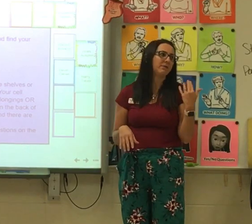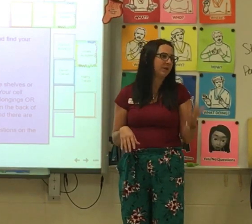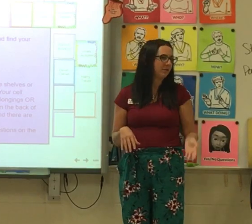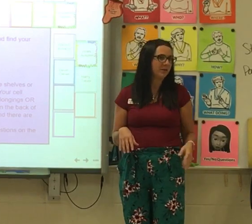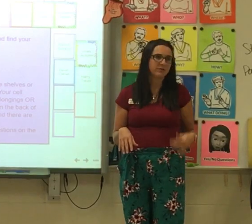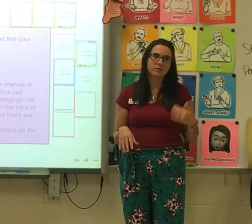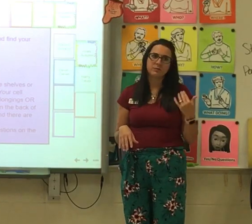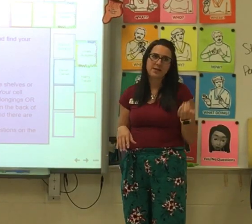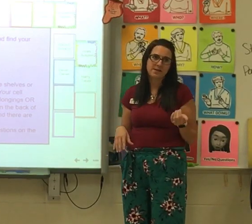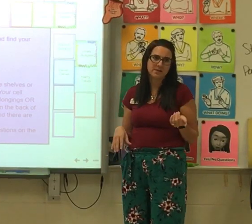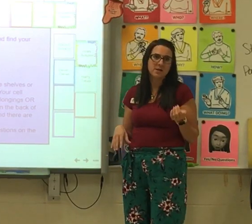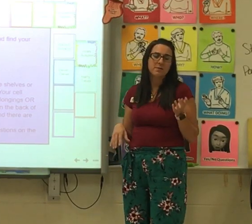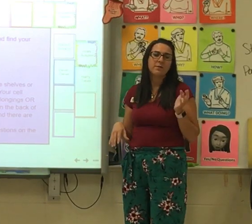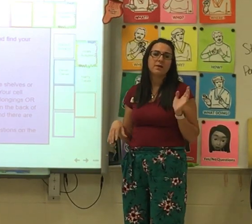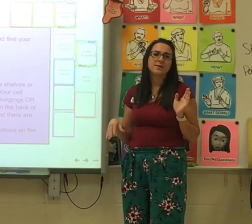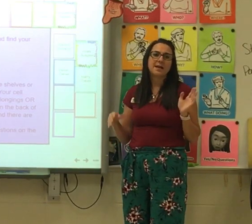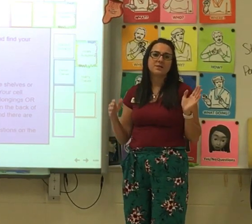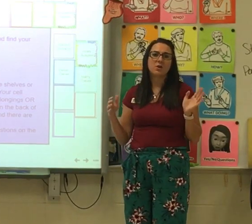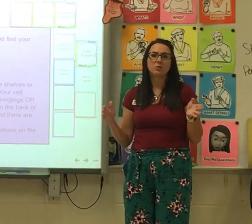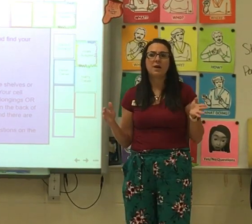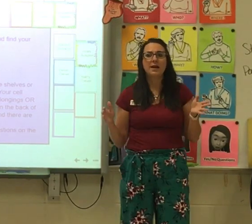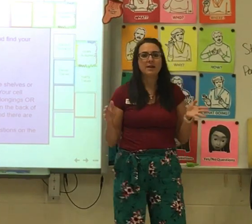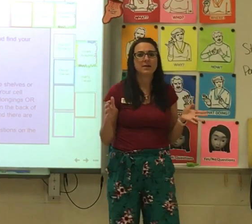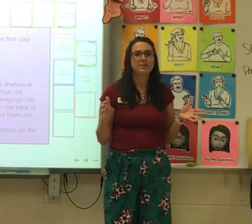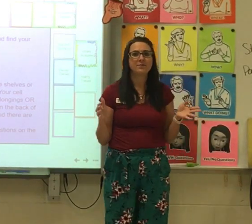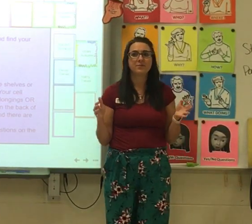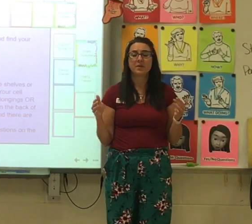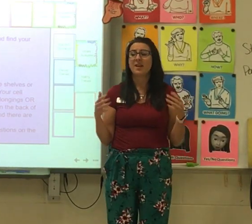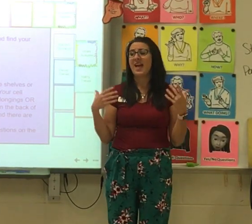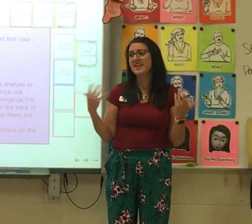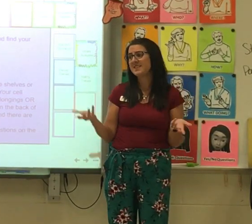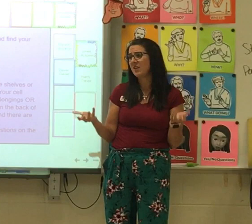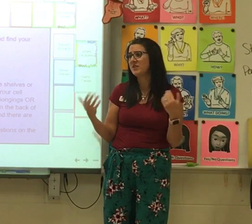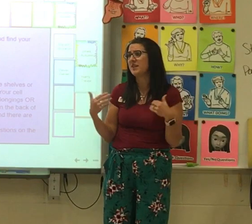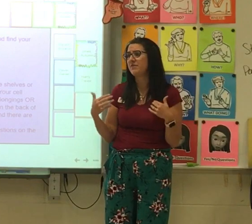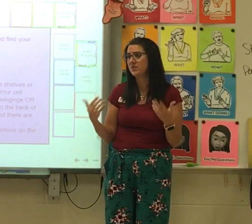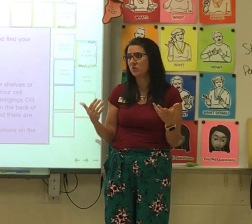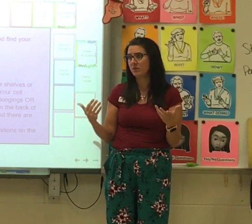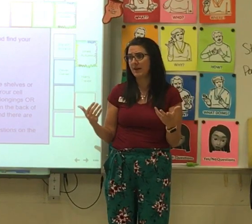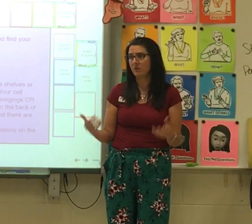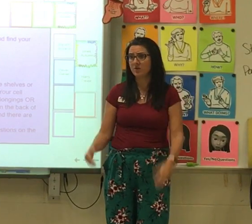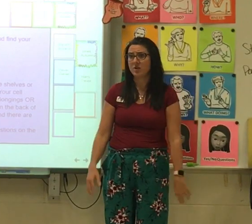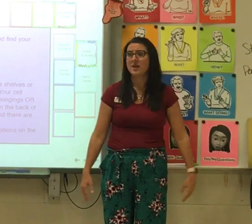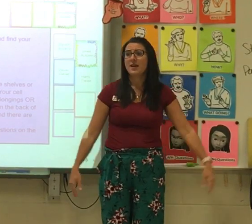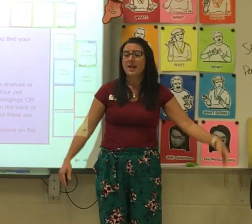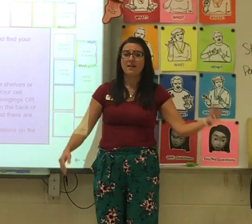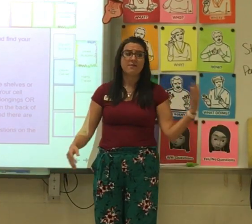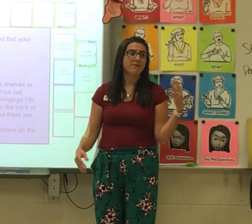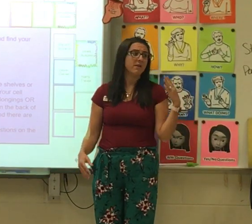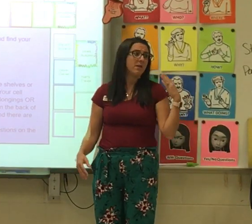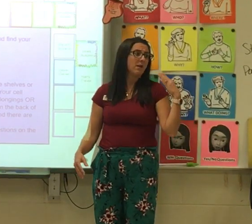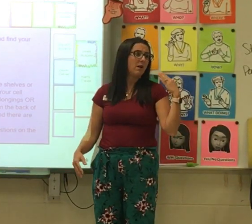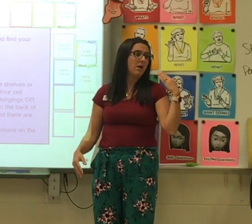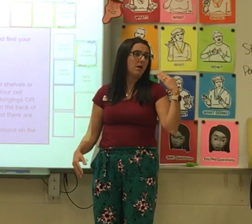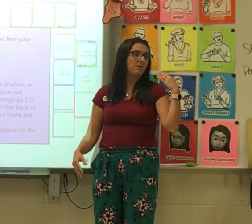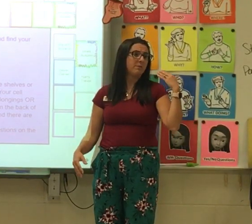every three or four weeks because I don't like ASL is a visual language if